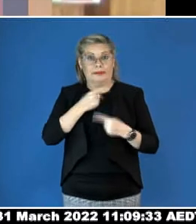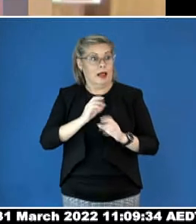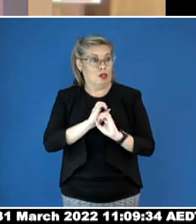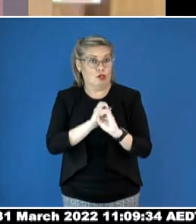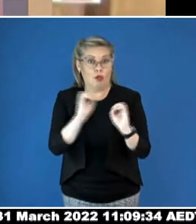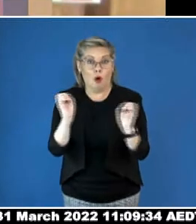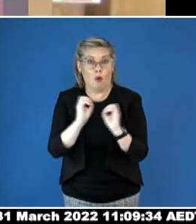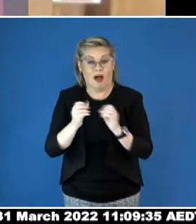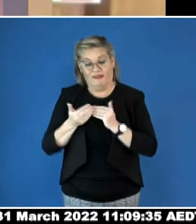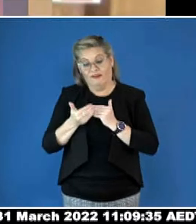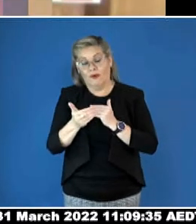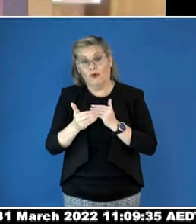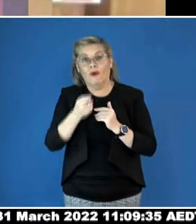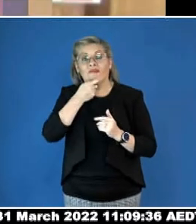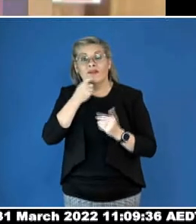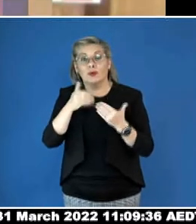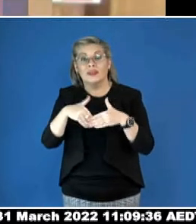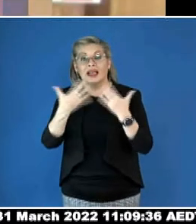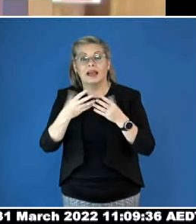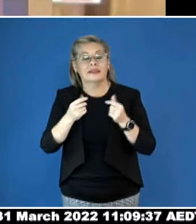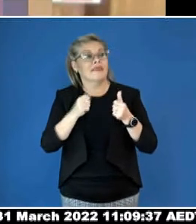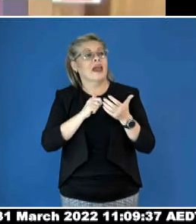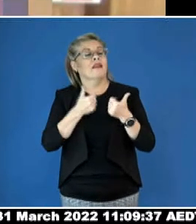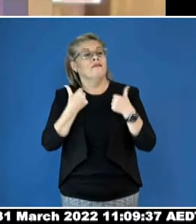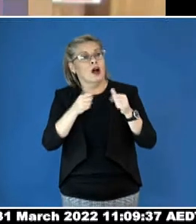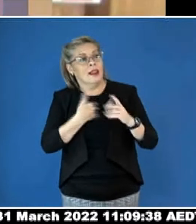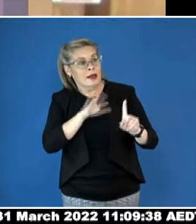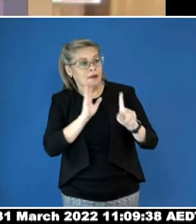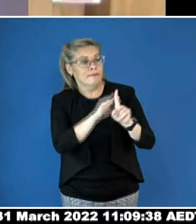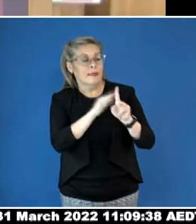We told the centre about the violence, and then we told the local police.